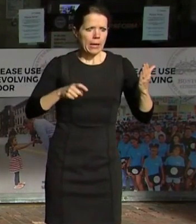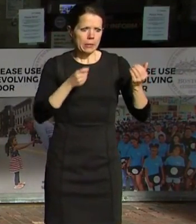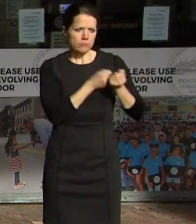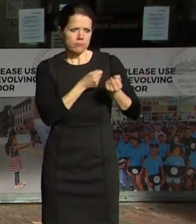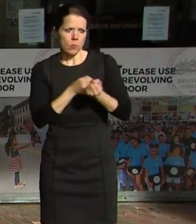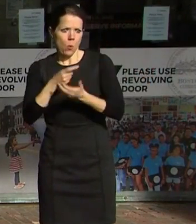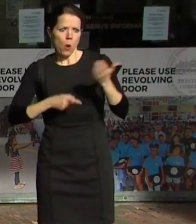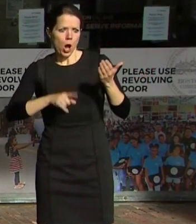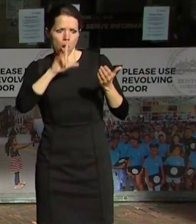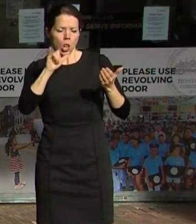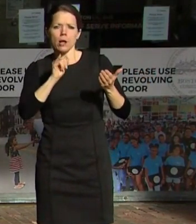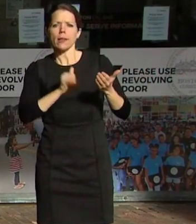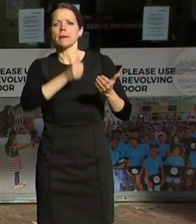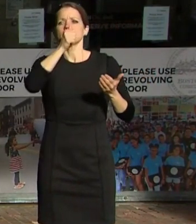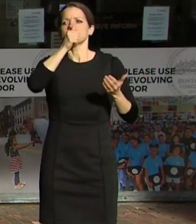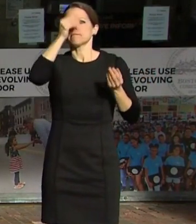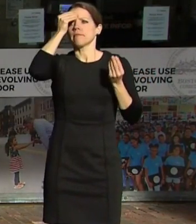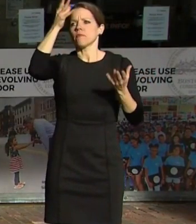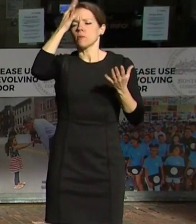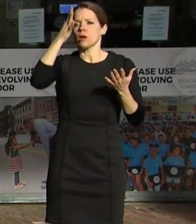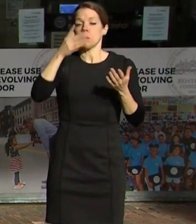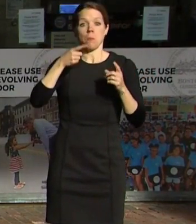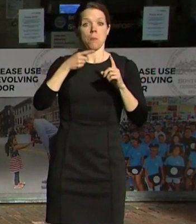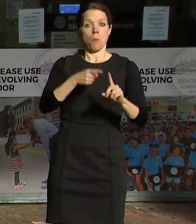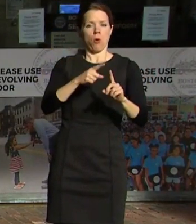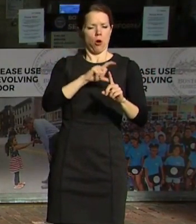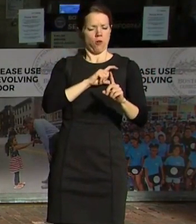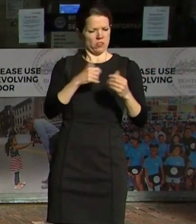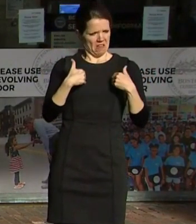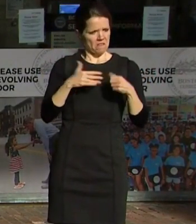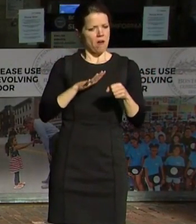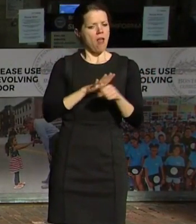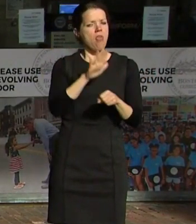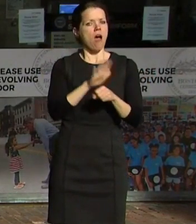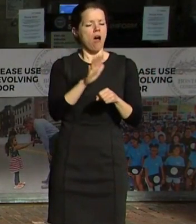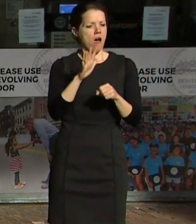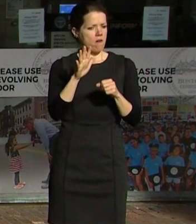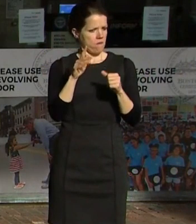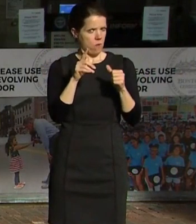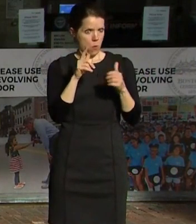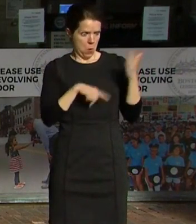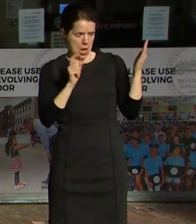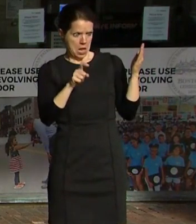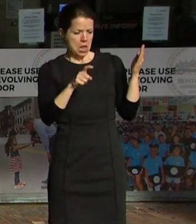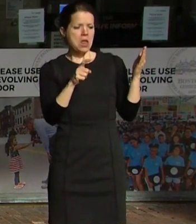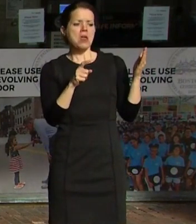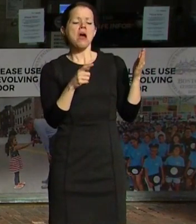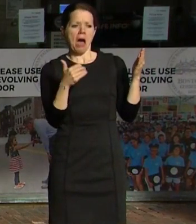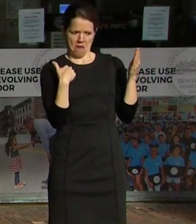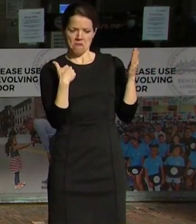OUR OFFICERS. SO I WON'T MENTION SPECIFIC NUMBERS OR WHAT WE HAVE, BUT THE OFFICERS ARE ADEQUATELY